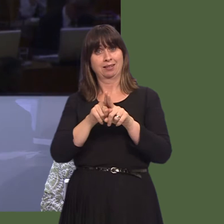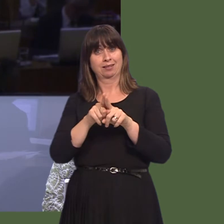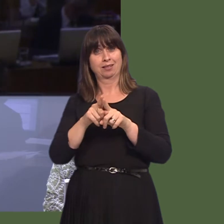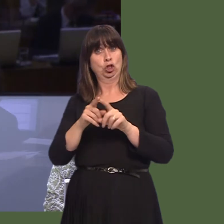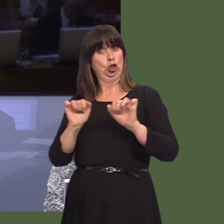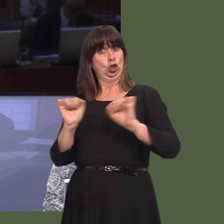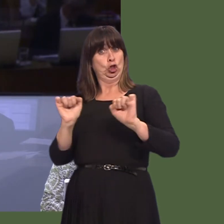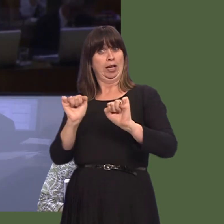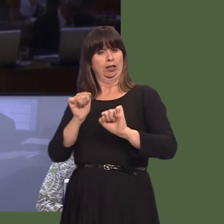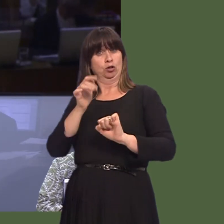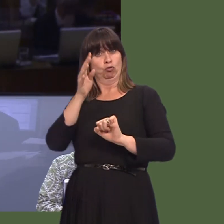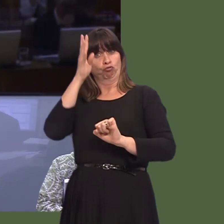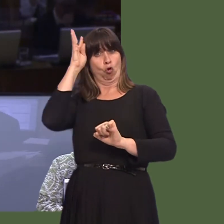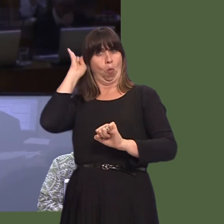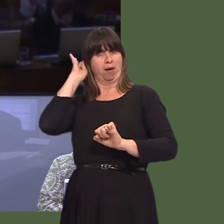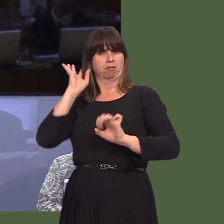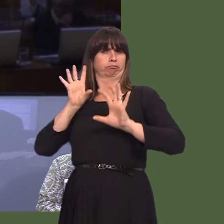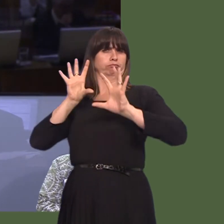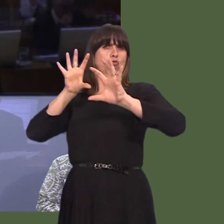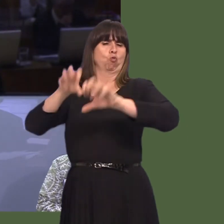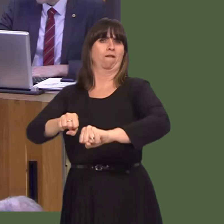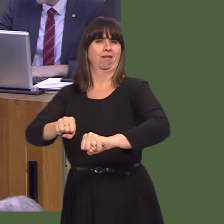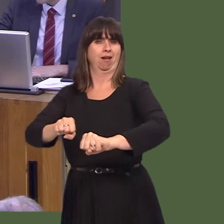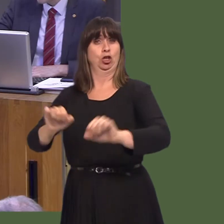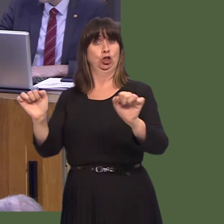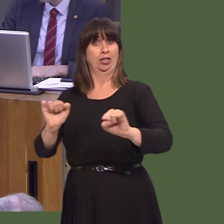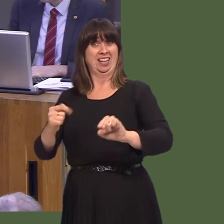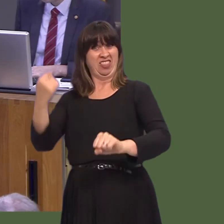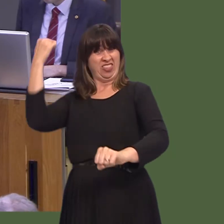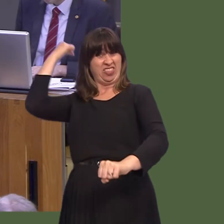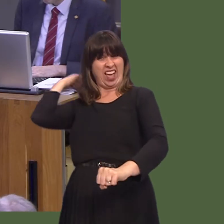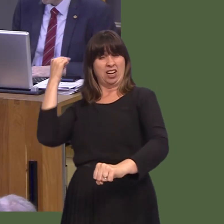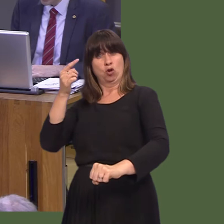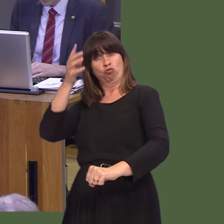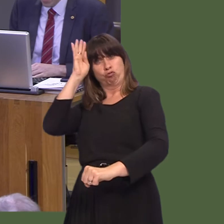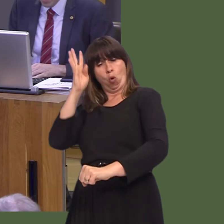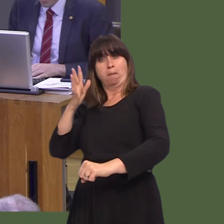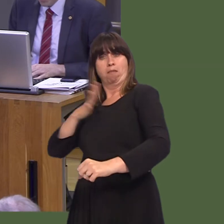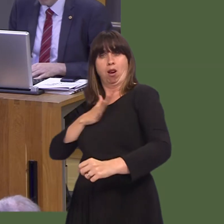route even before Rome conquered this island, its wonderful Arthurian links and its links